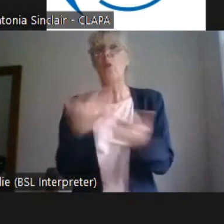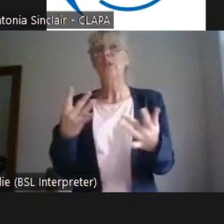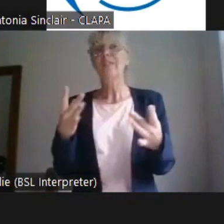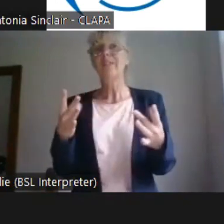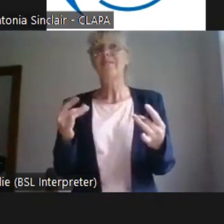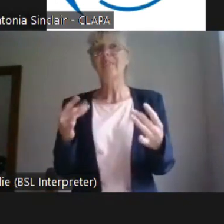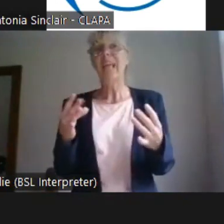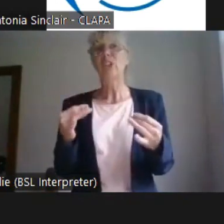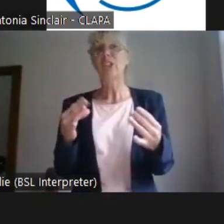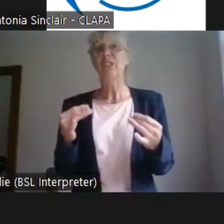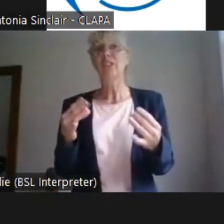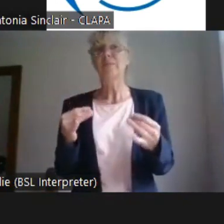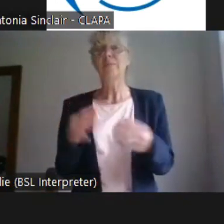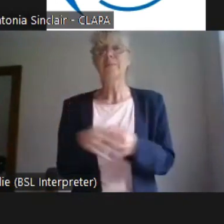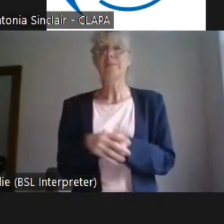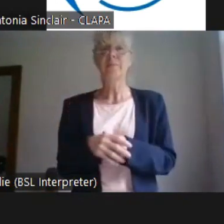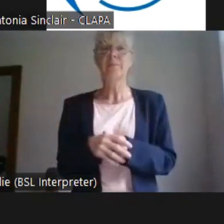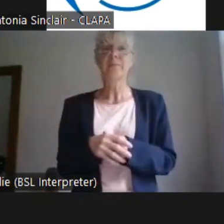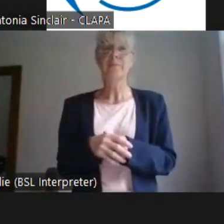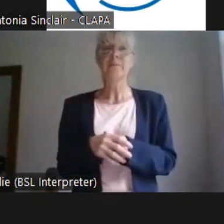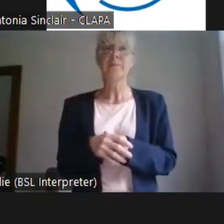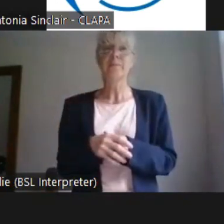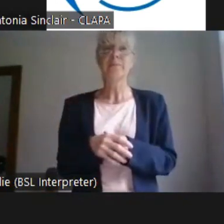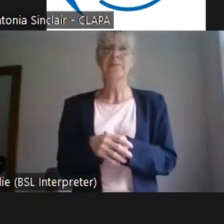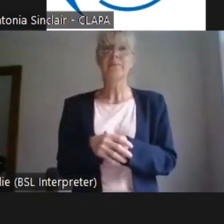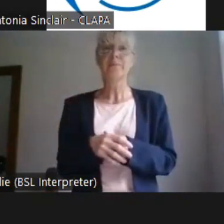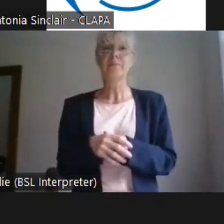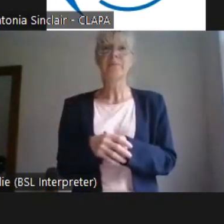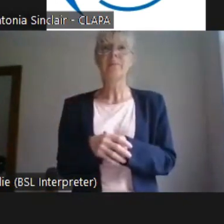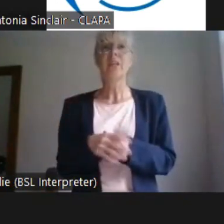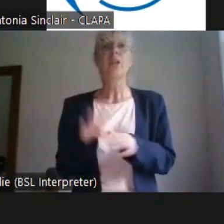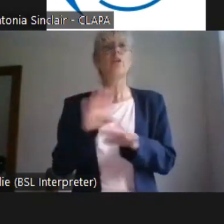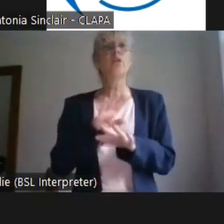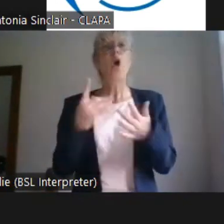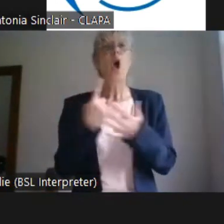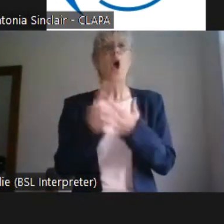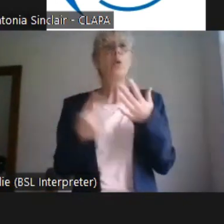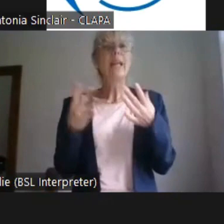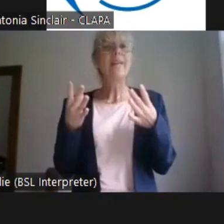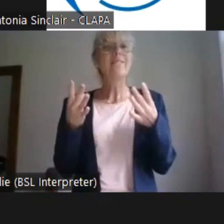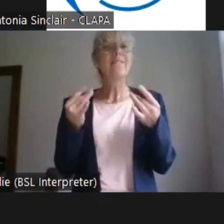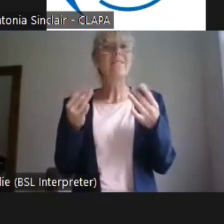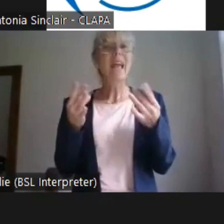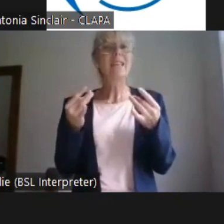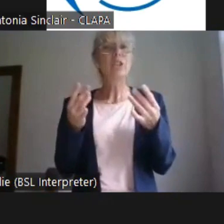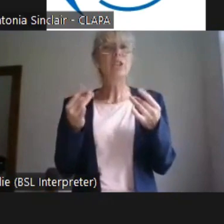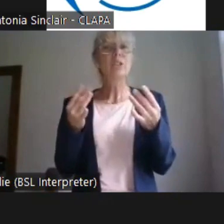um and they will not just infections but they will erode the drums so you end up with a permanent